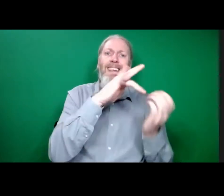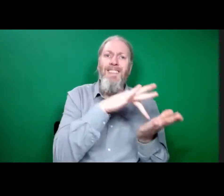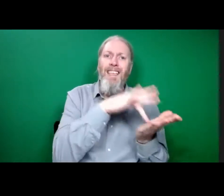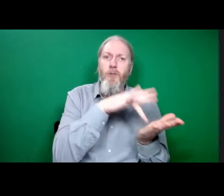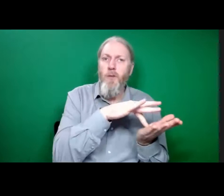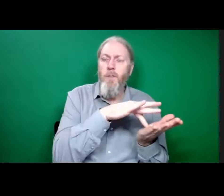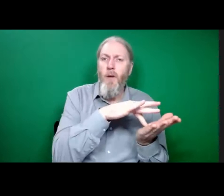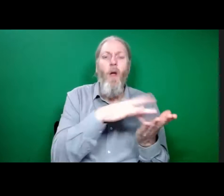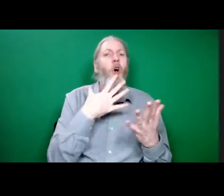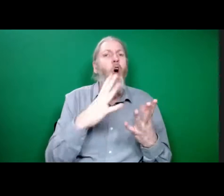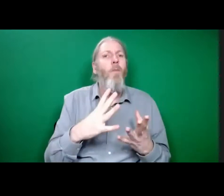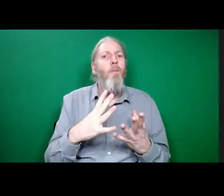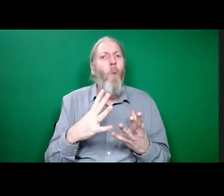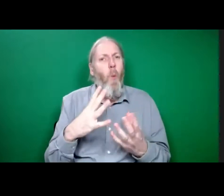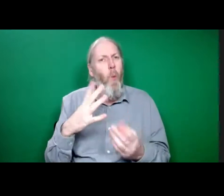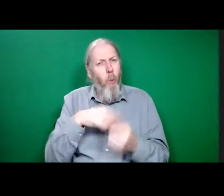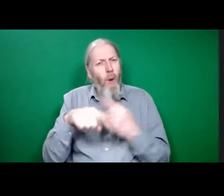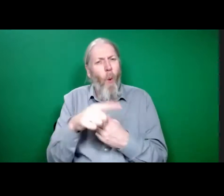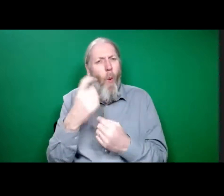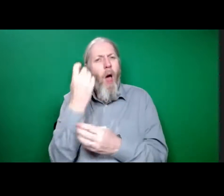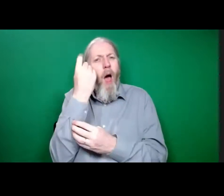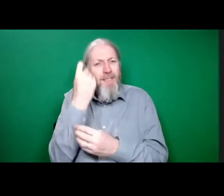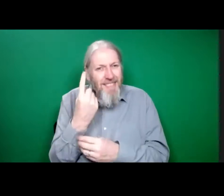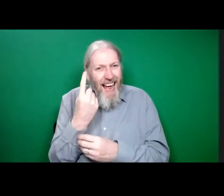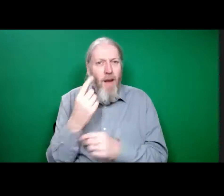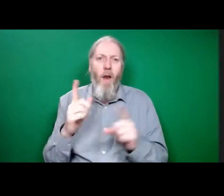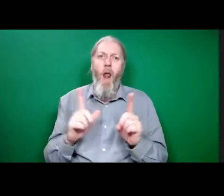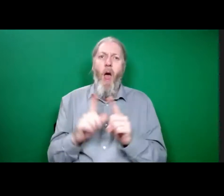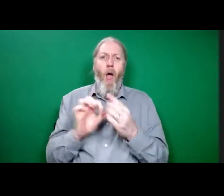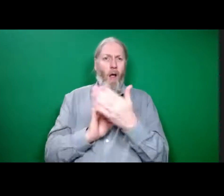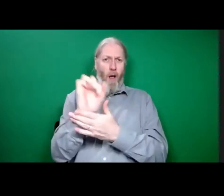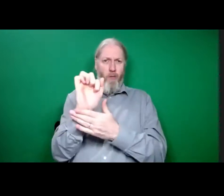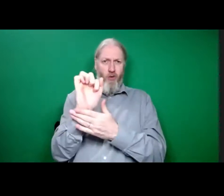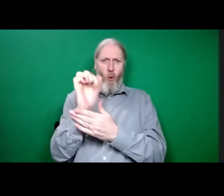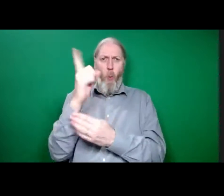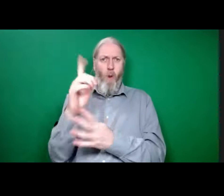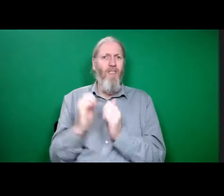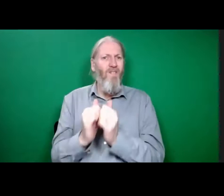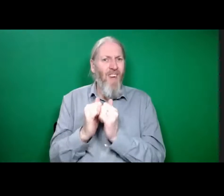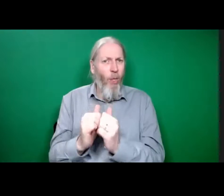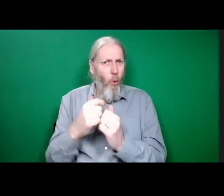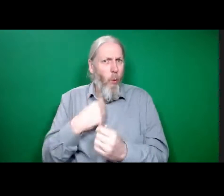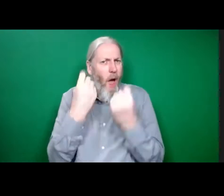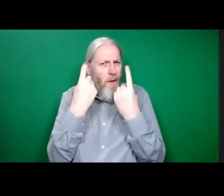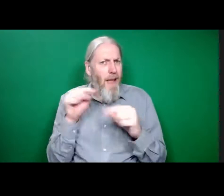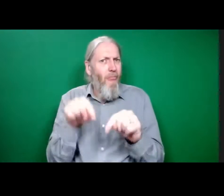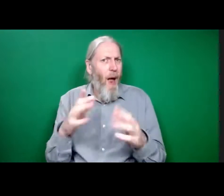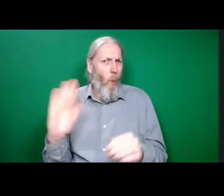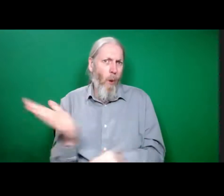happiness and wellbeing, it is absolutely vital. We need to understand more and develop this overarching